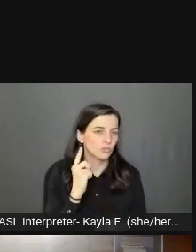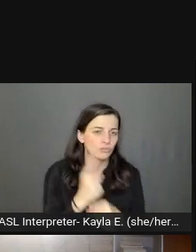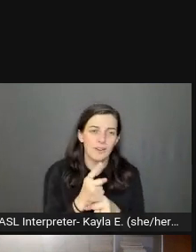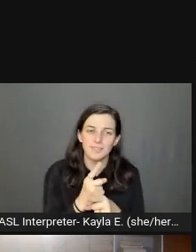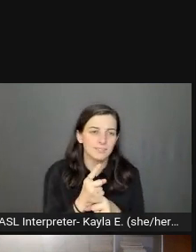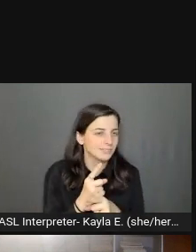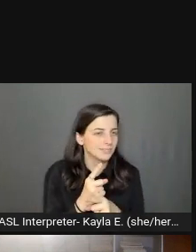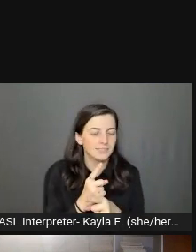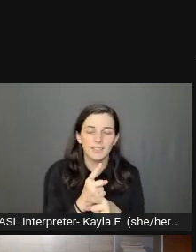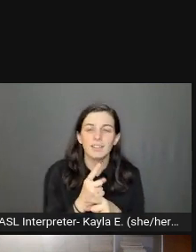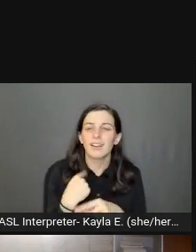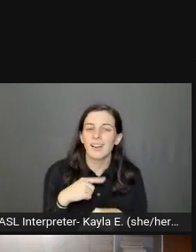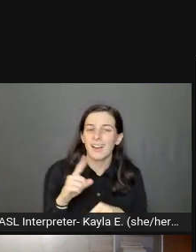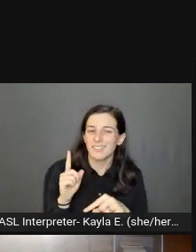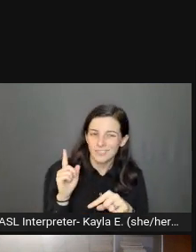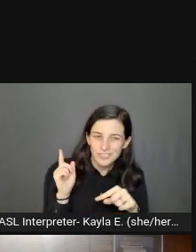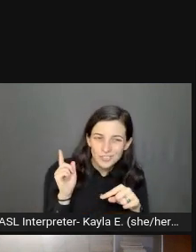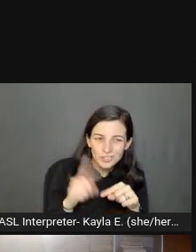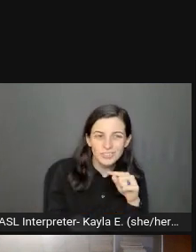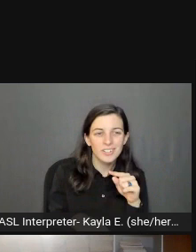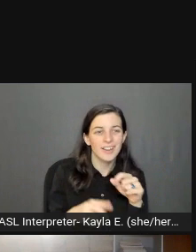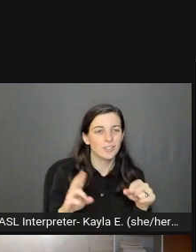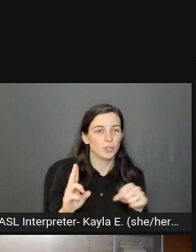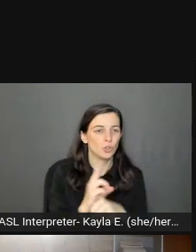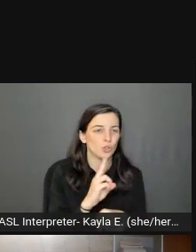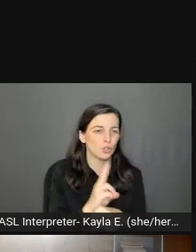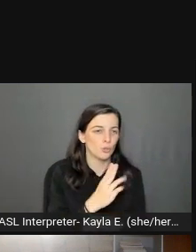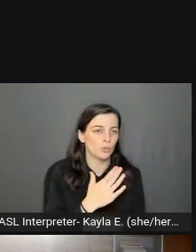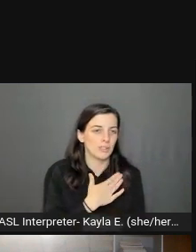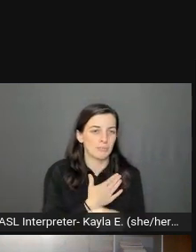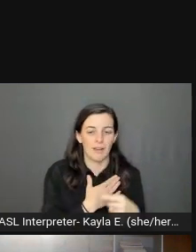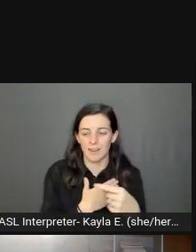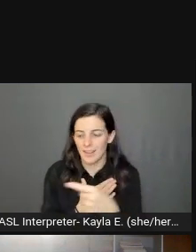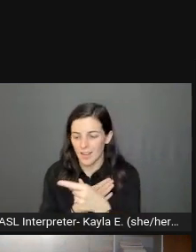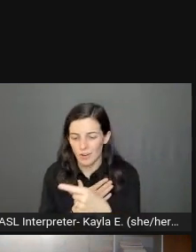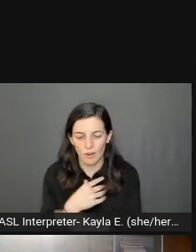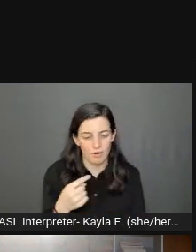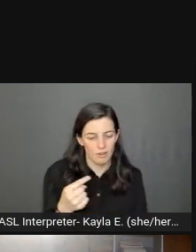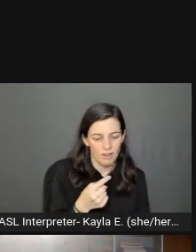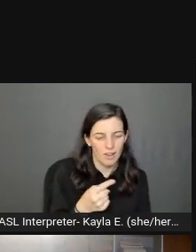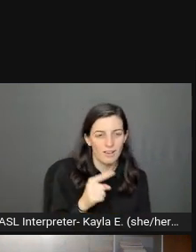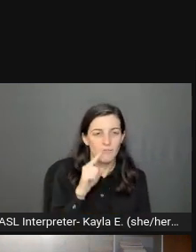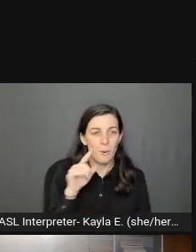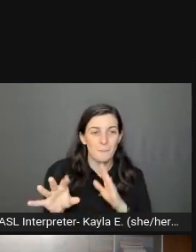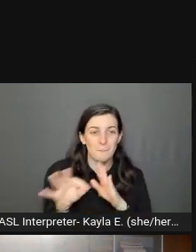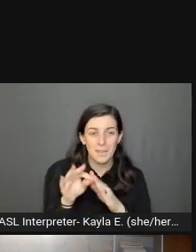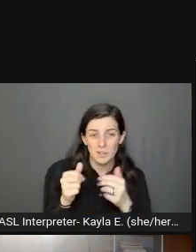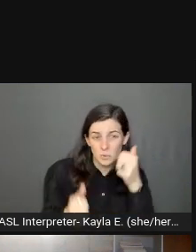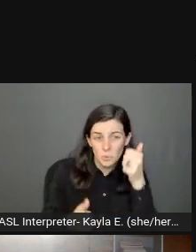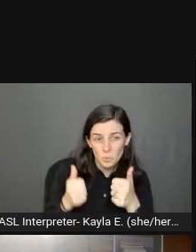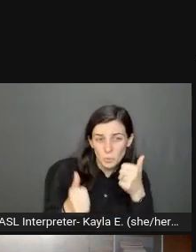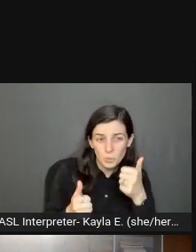I could not use my arrow keys to select the purpose and complete the transfer.